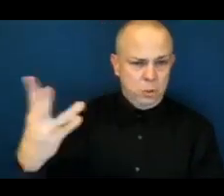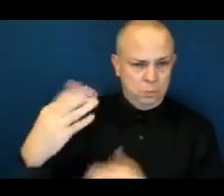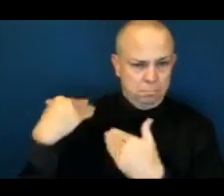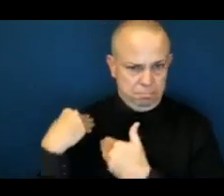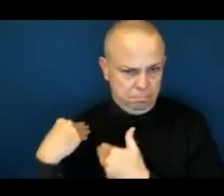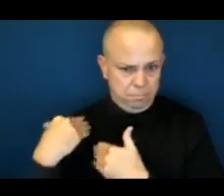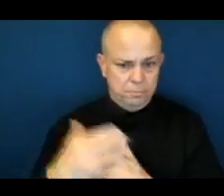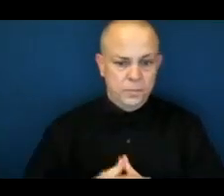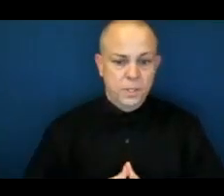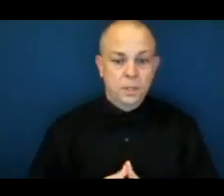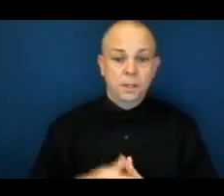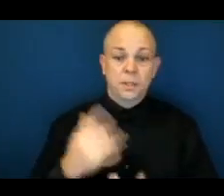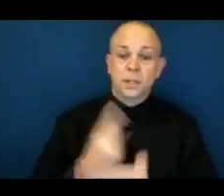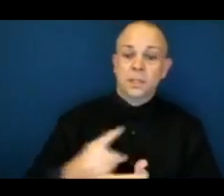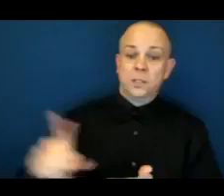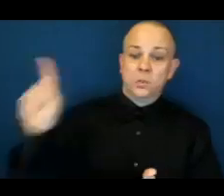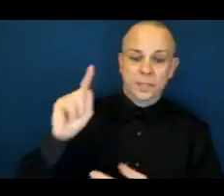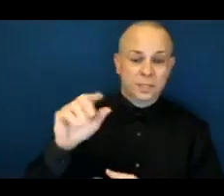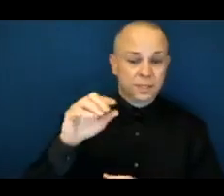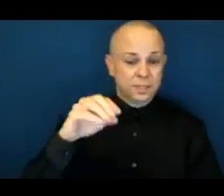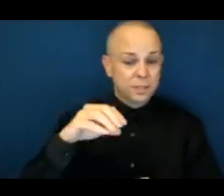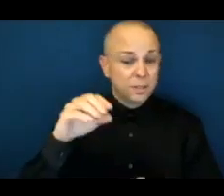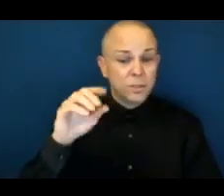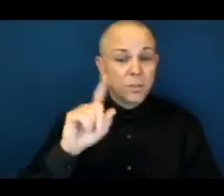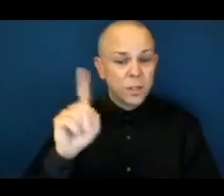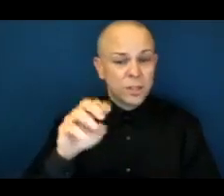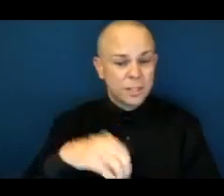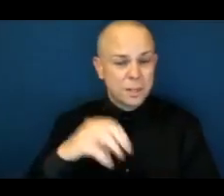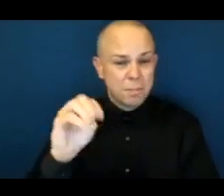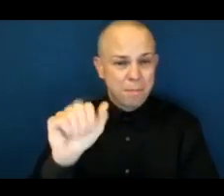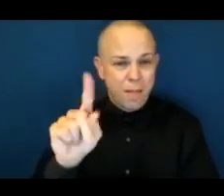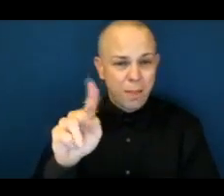working on the other side of the hill on these incidents so we're happy to be